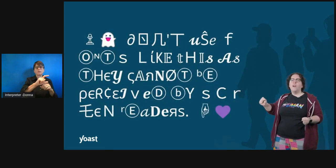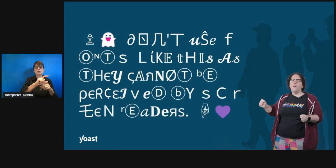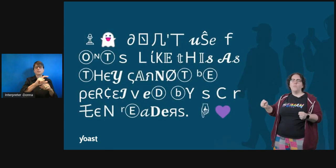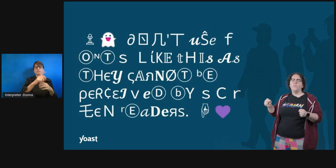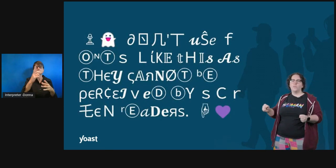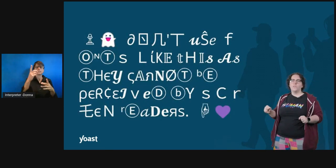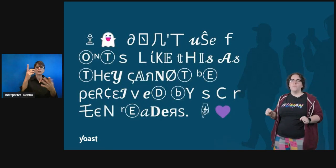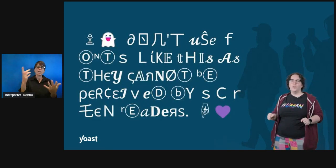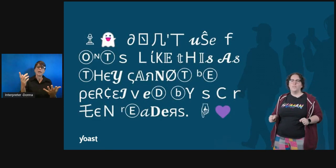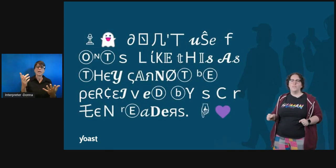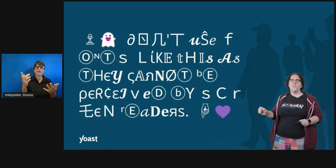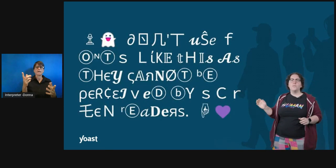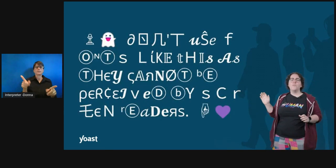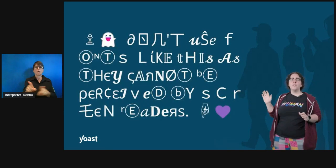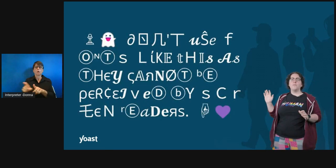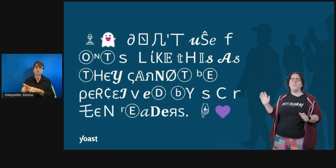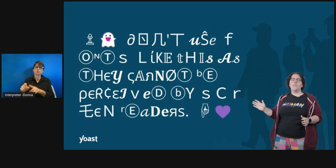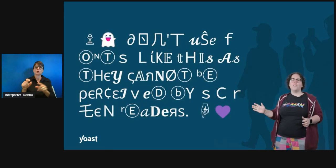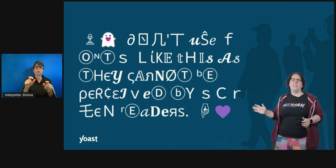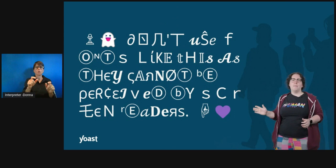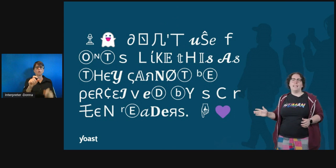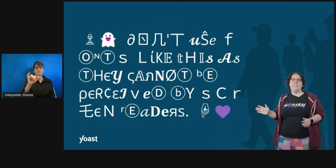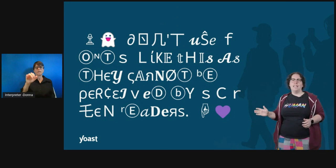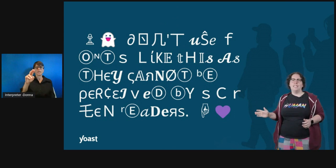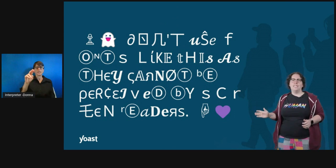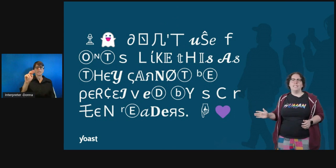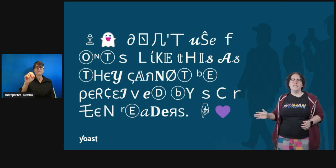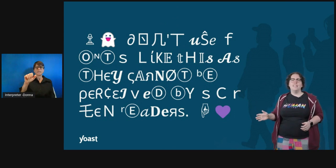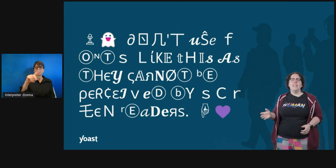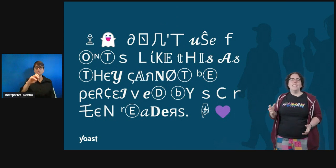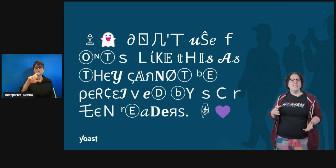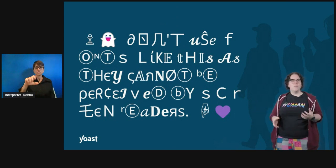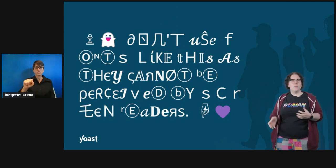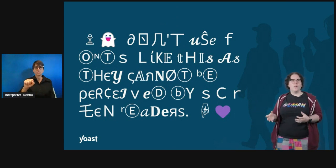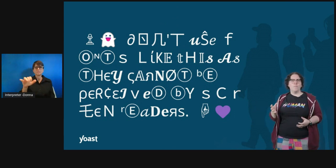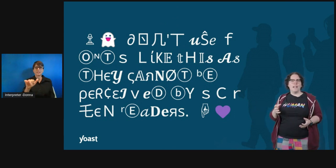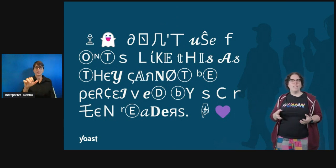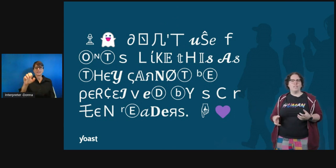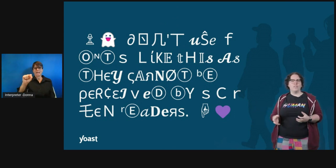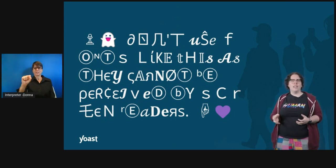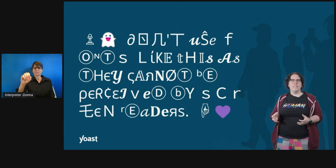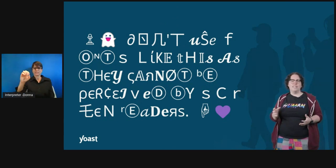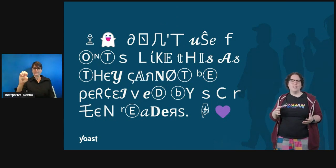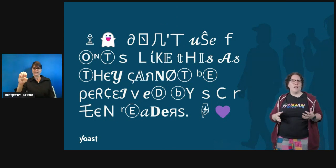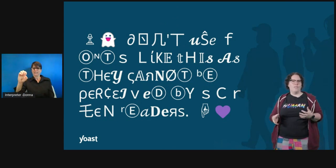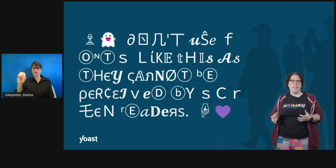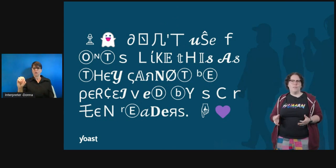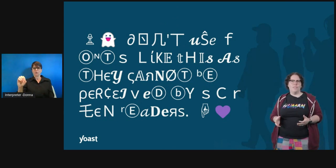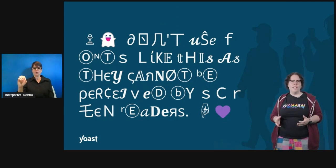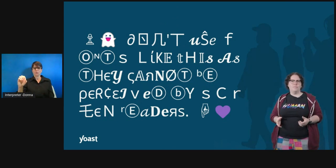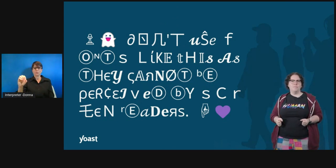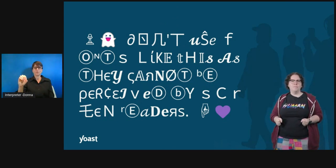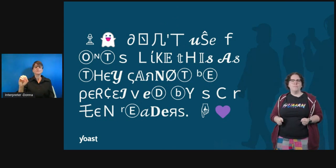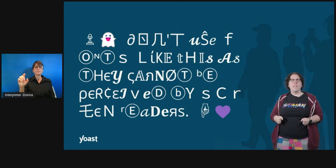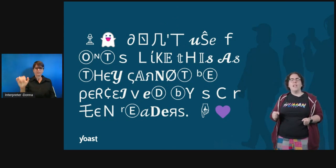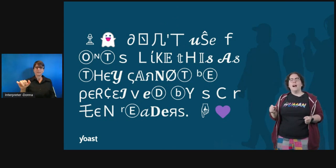Oh, custom fonts. Custom fonts were very trendy back in the '90s. They seem to have come back into trend every now and then.